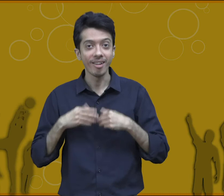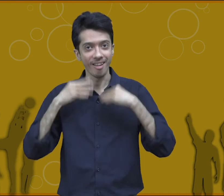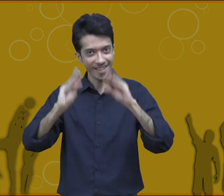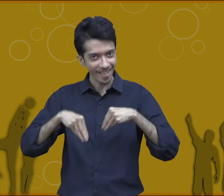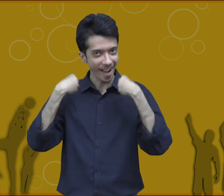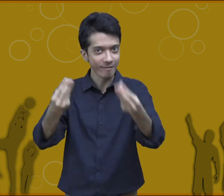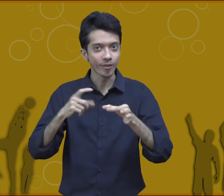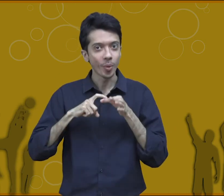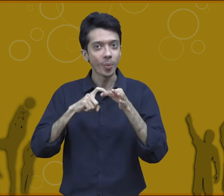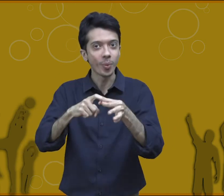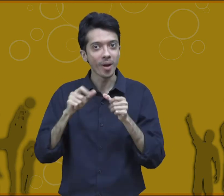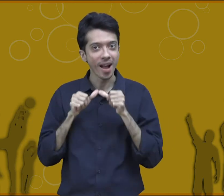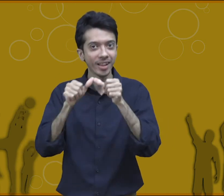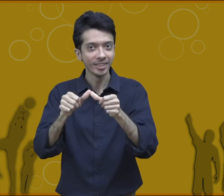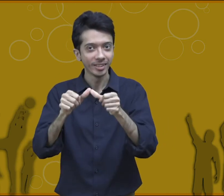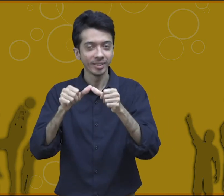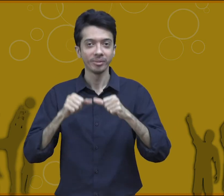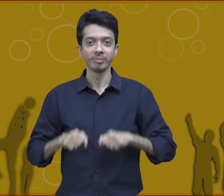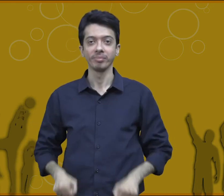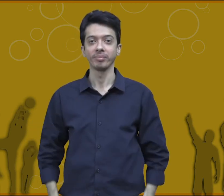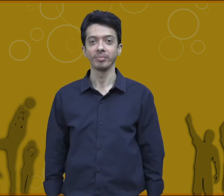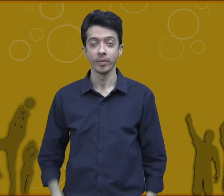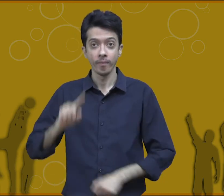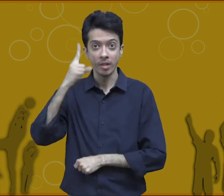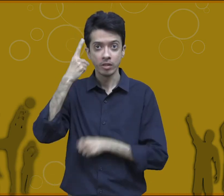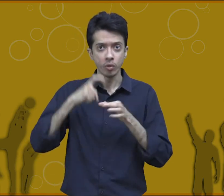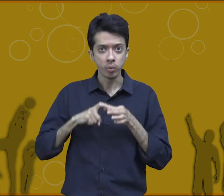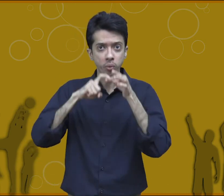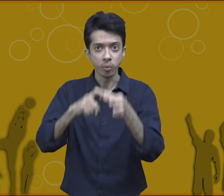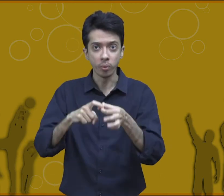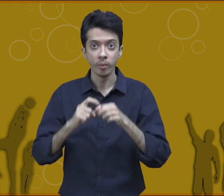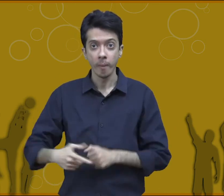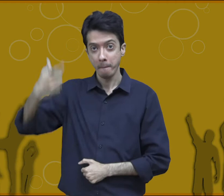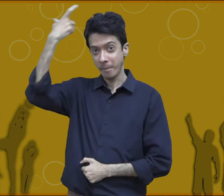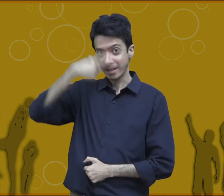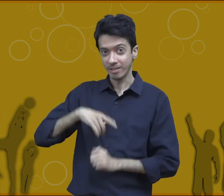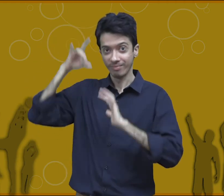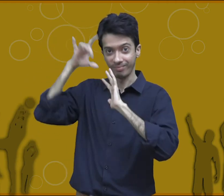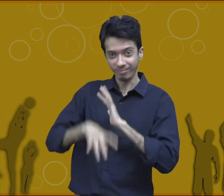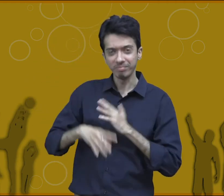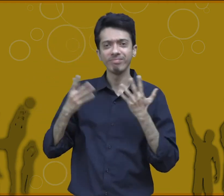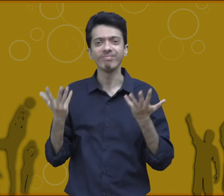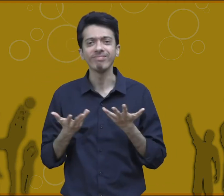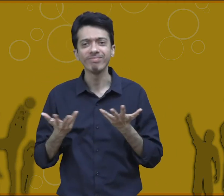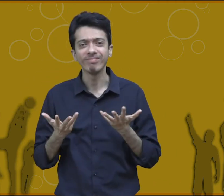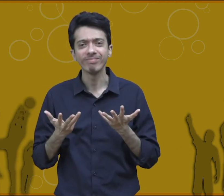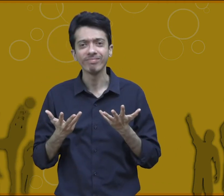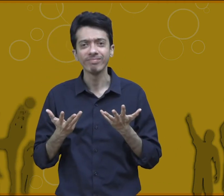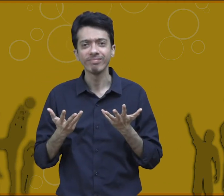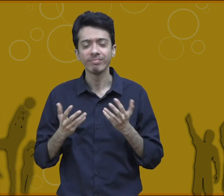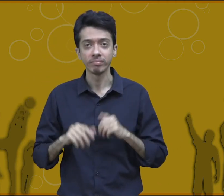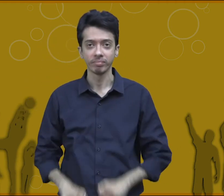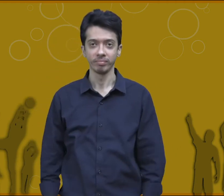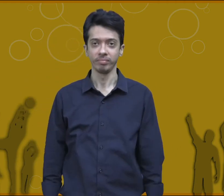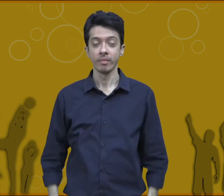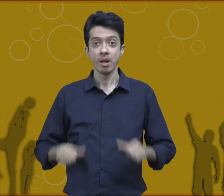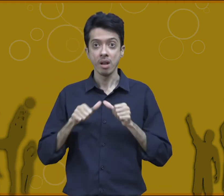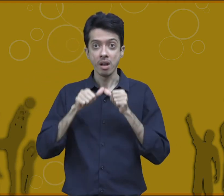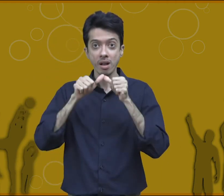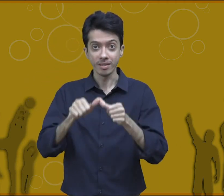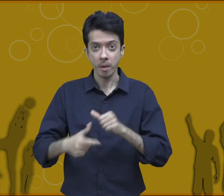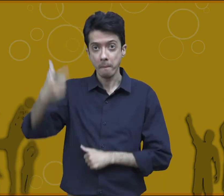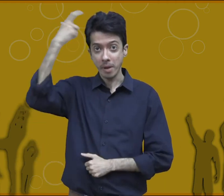topic clearly now i have some questions for you first question what are personal skills answer